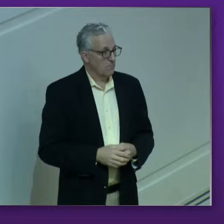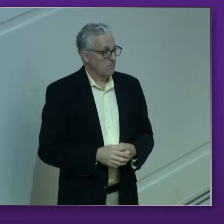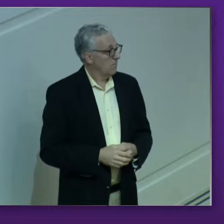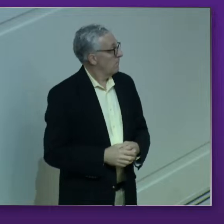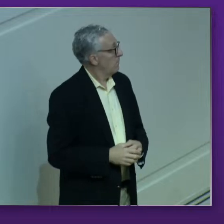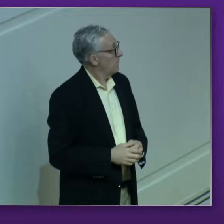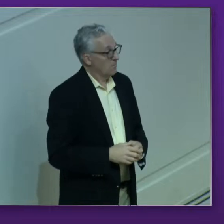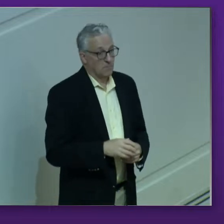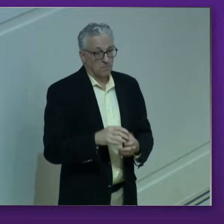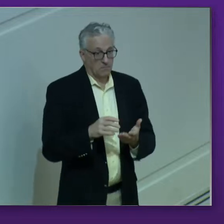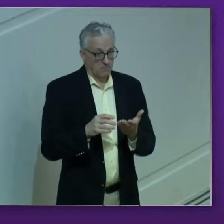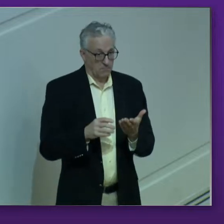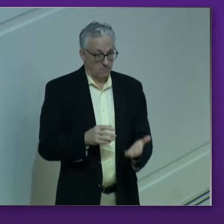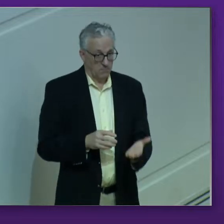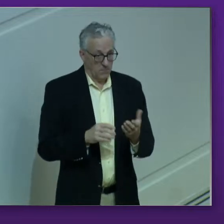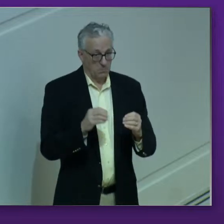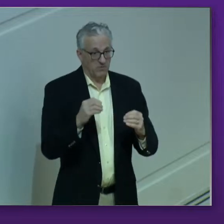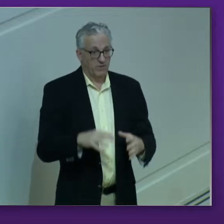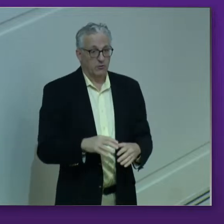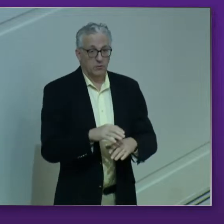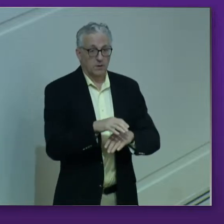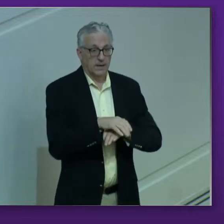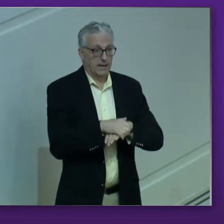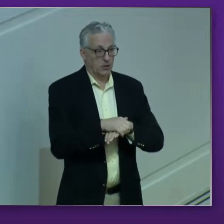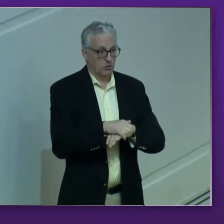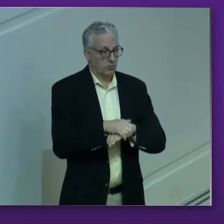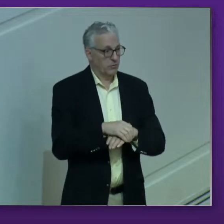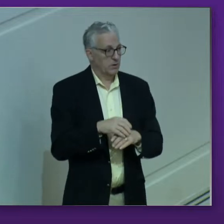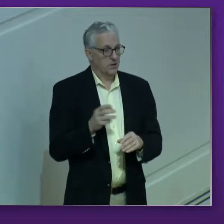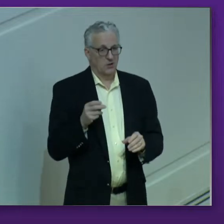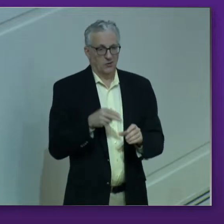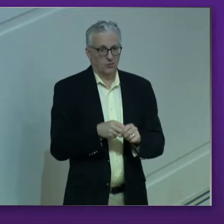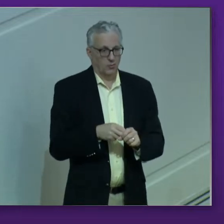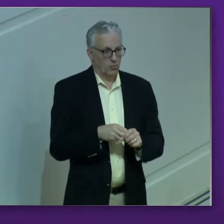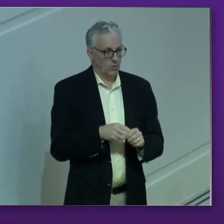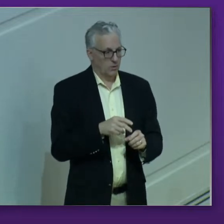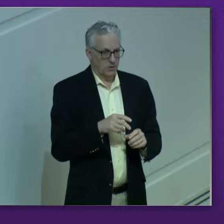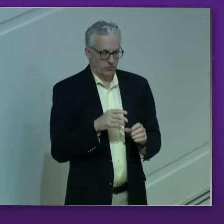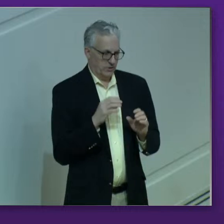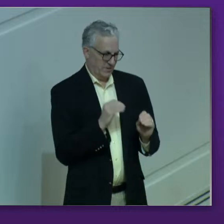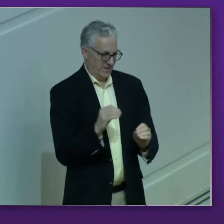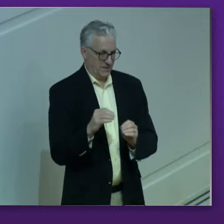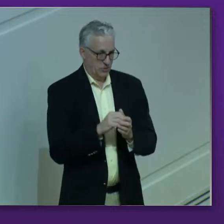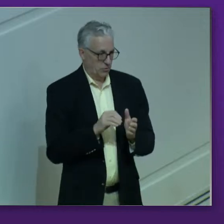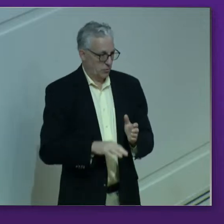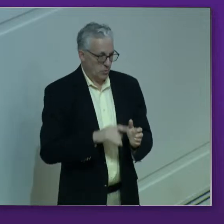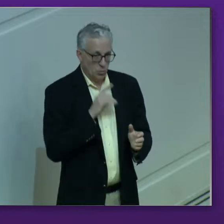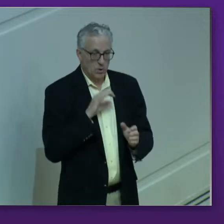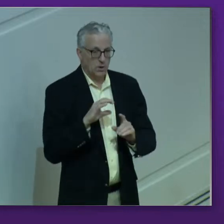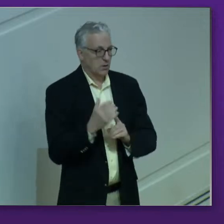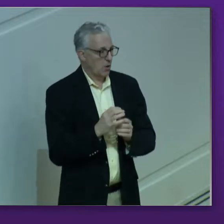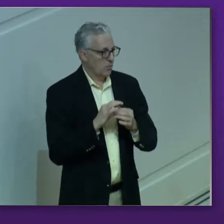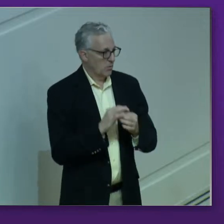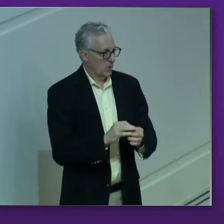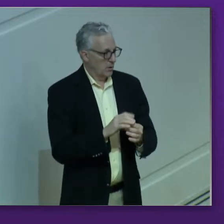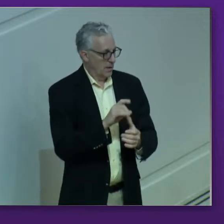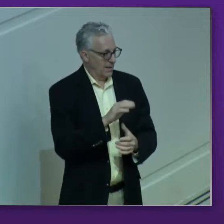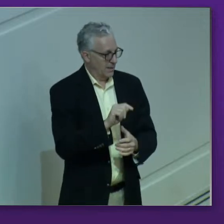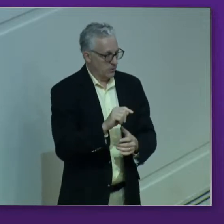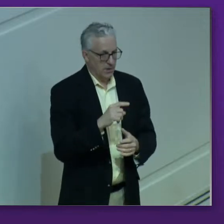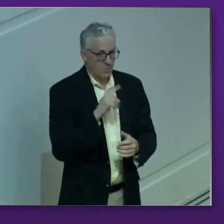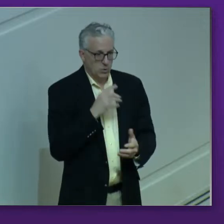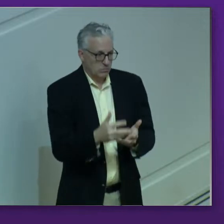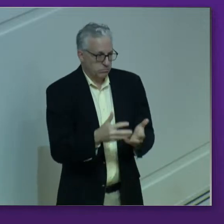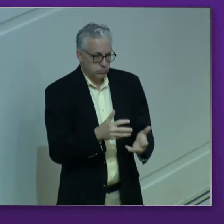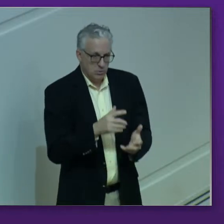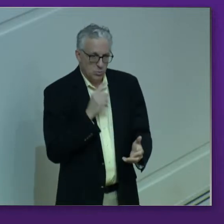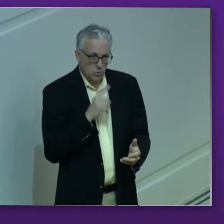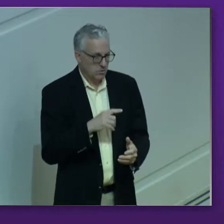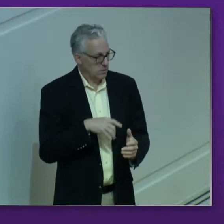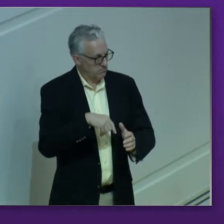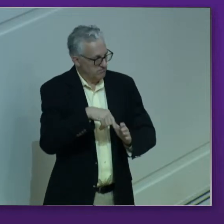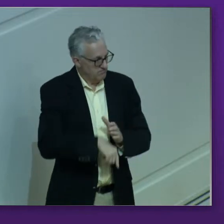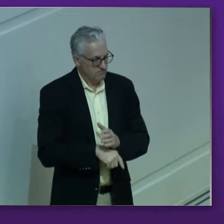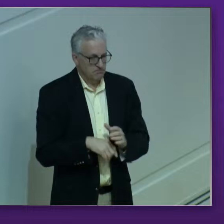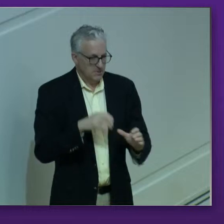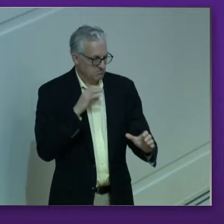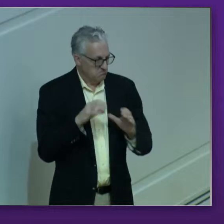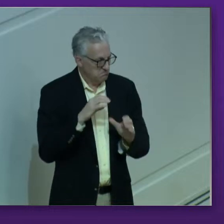[LISTING NAMES] TO THE STAGE.